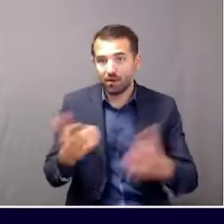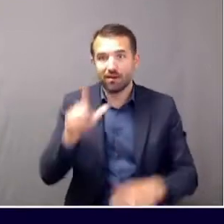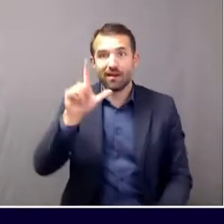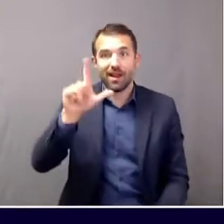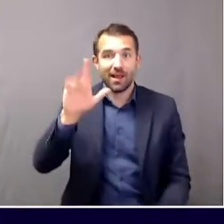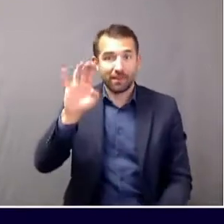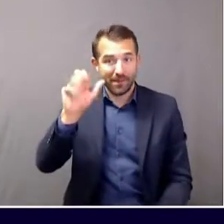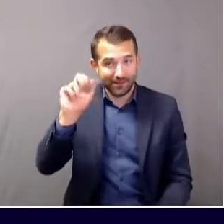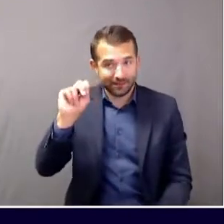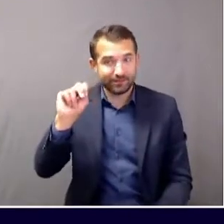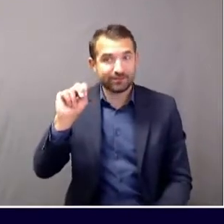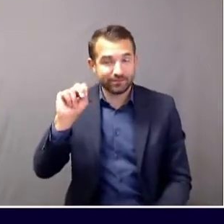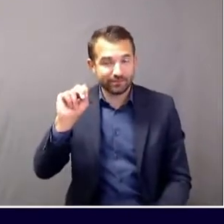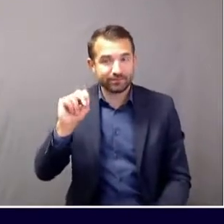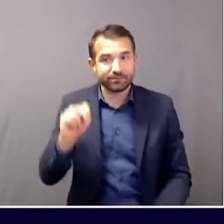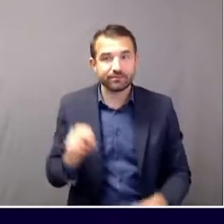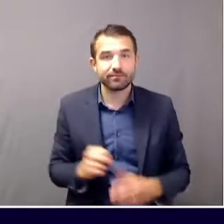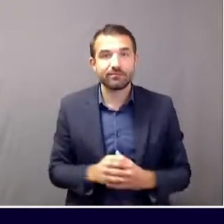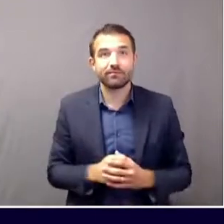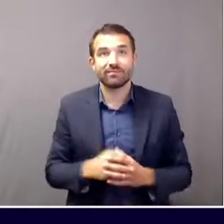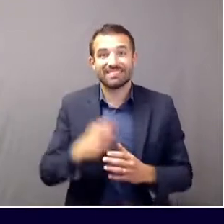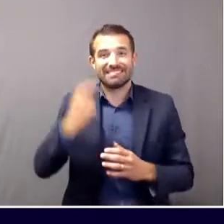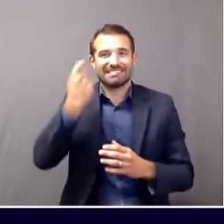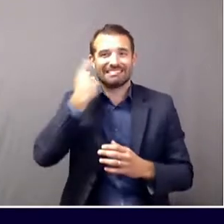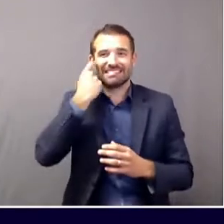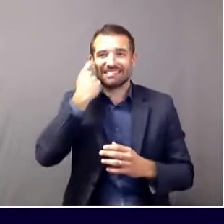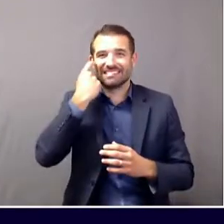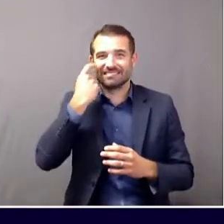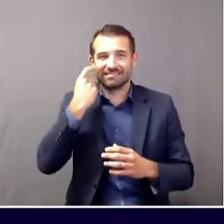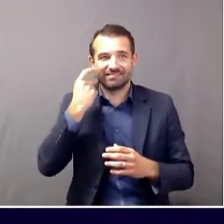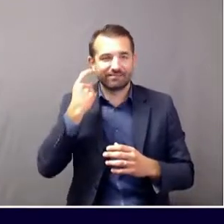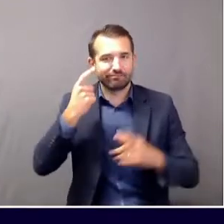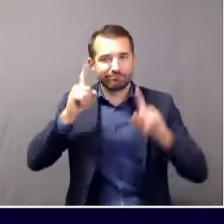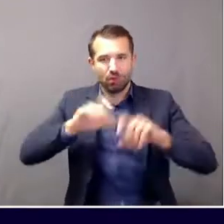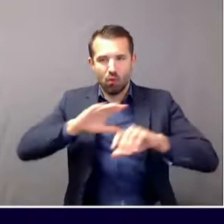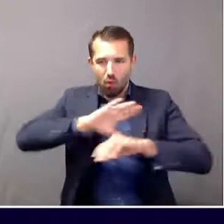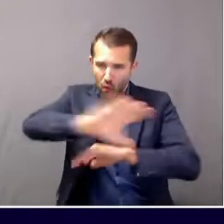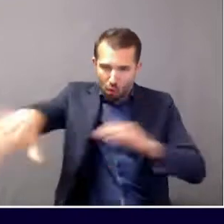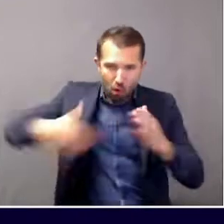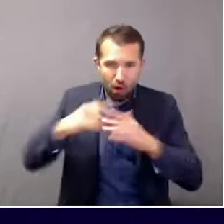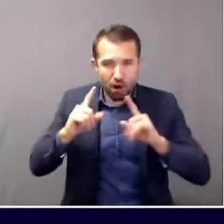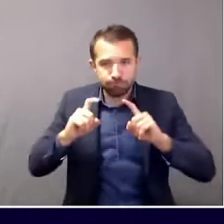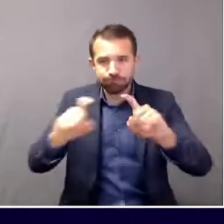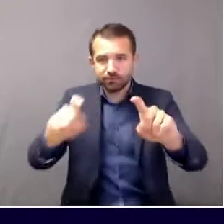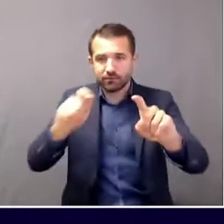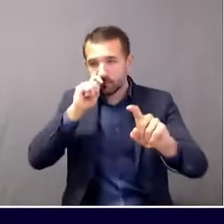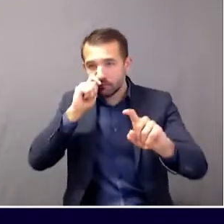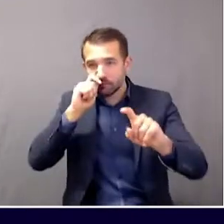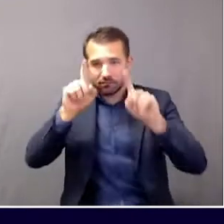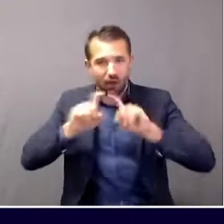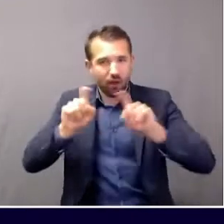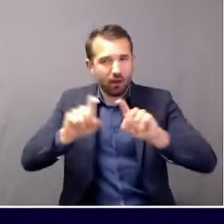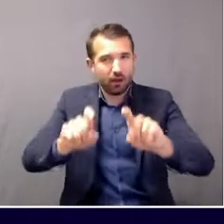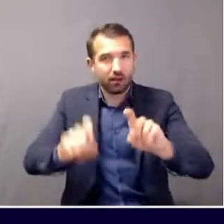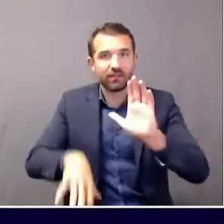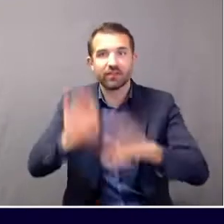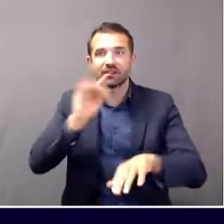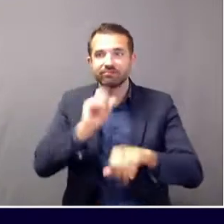center they recently conducted and completed their first round